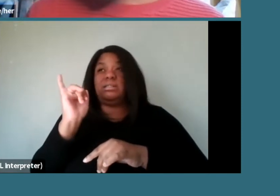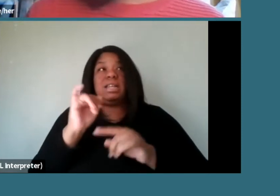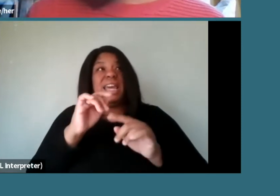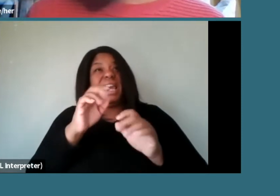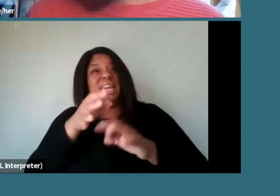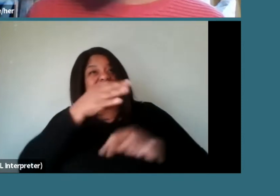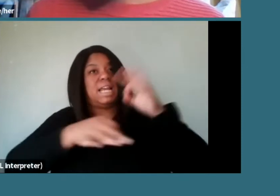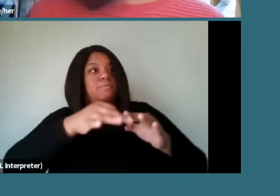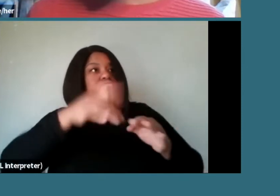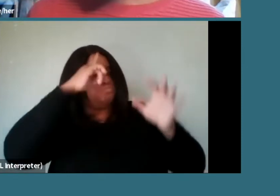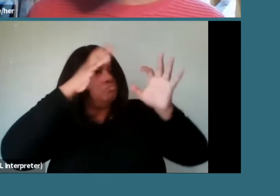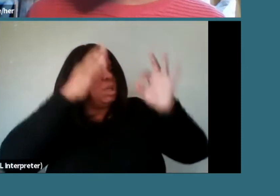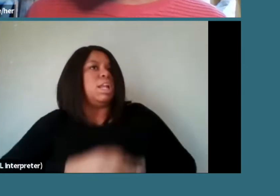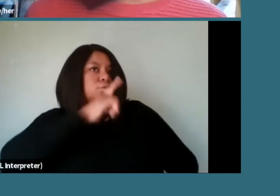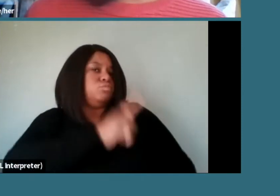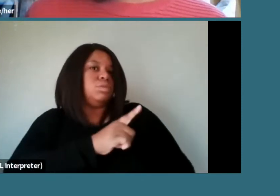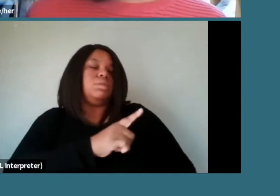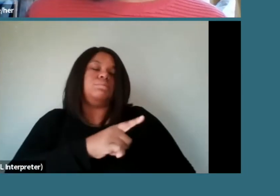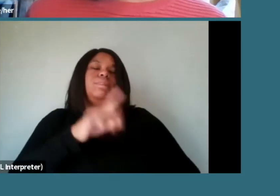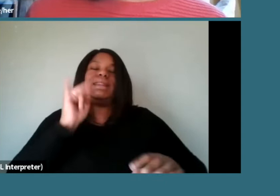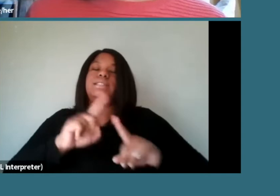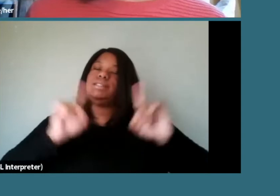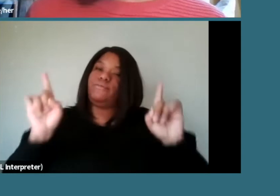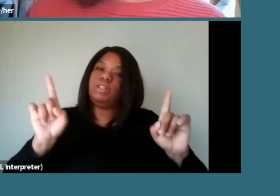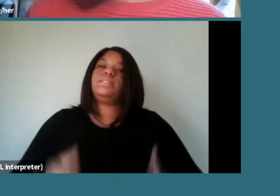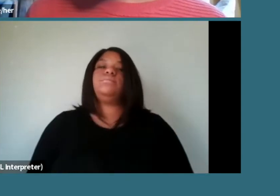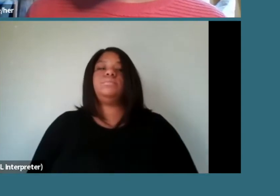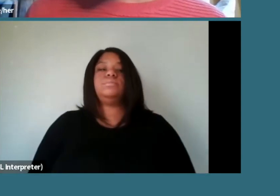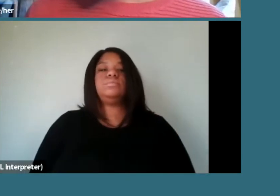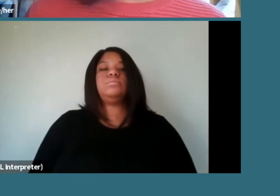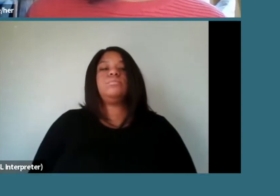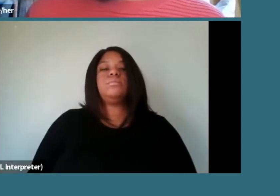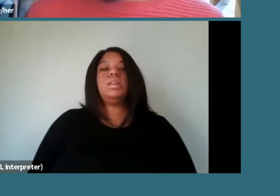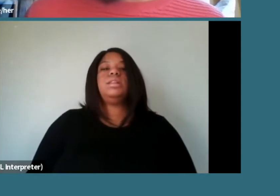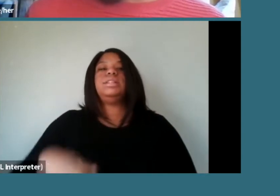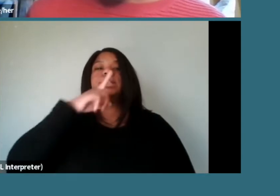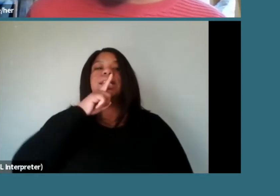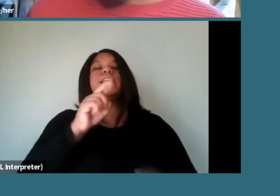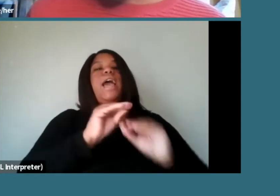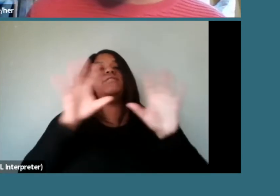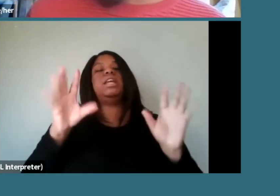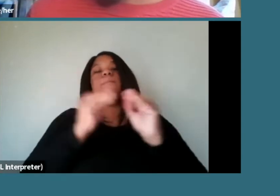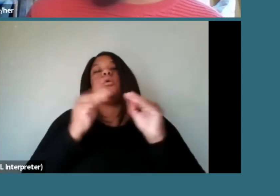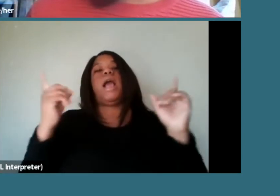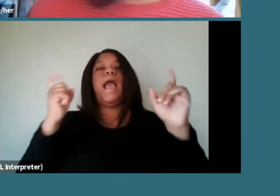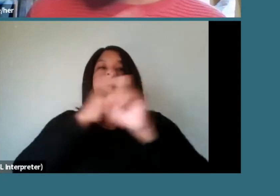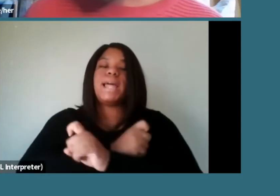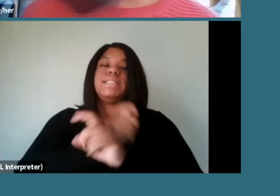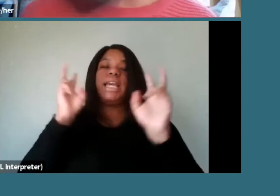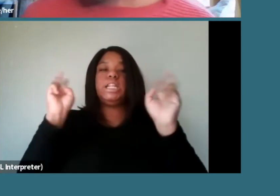I think that also makes a difference. And this is obviously a more complex issue. And I think our website,